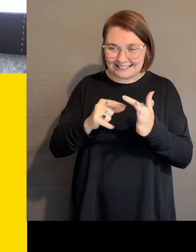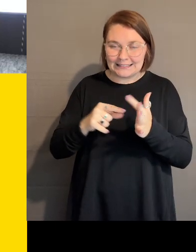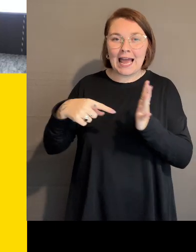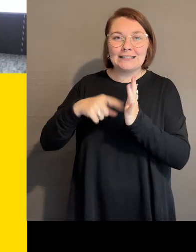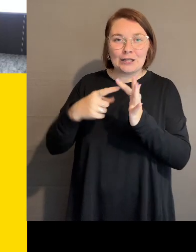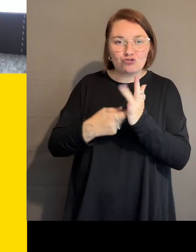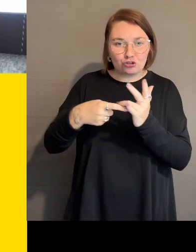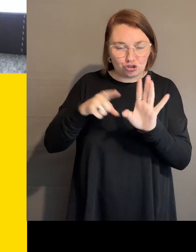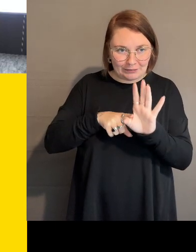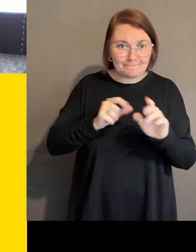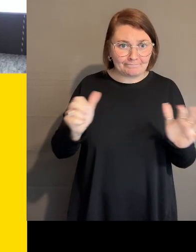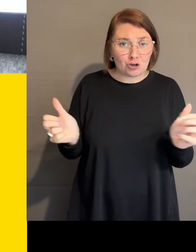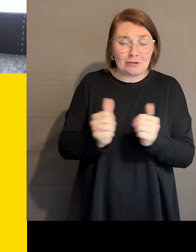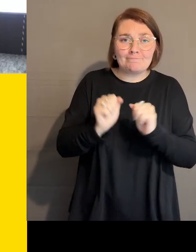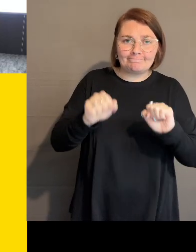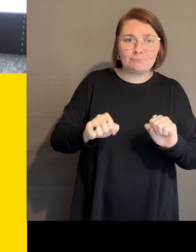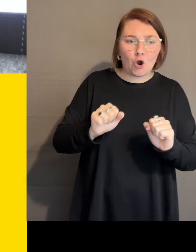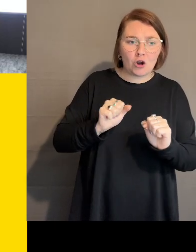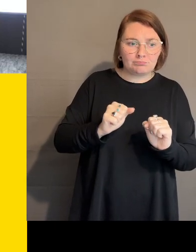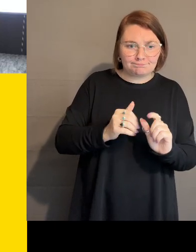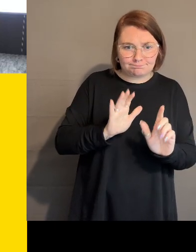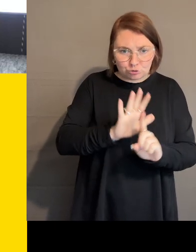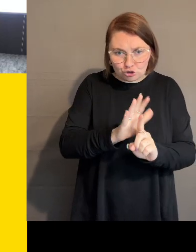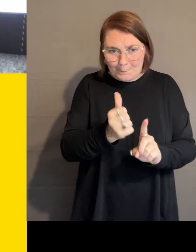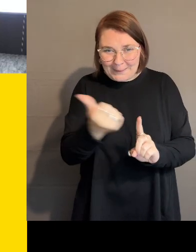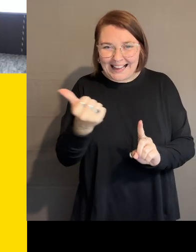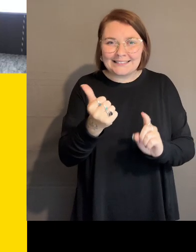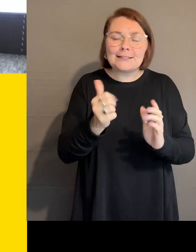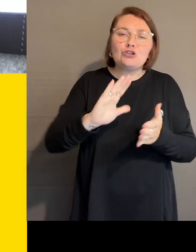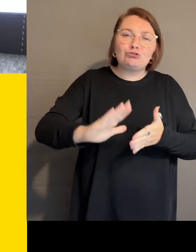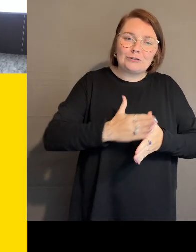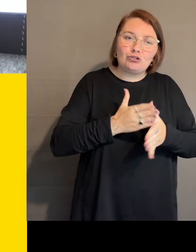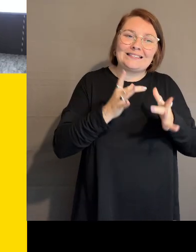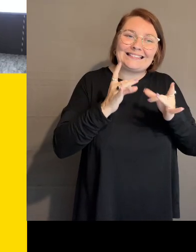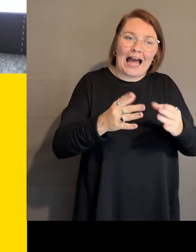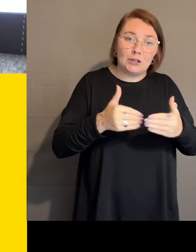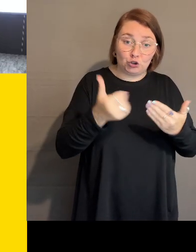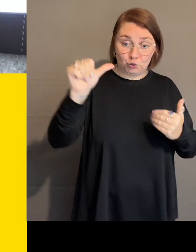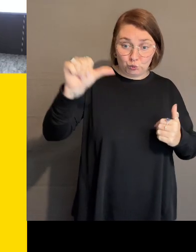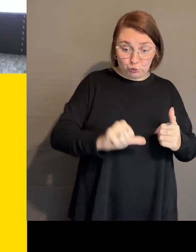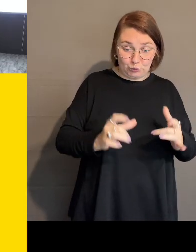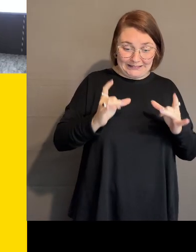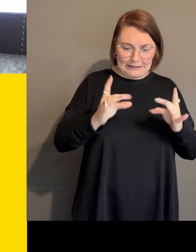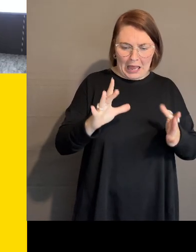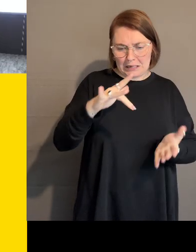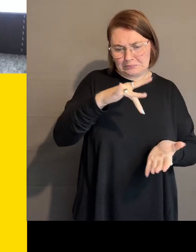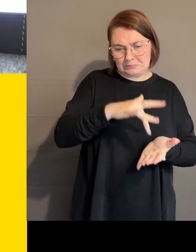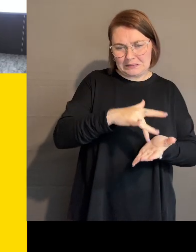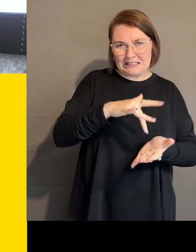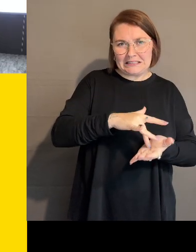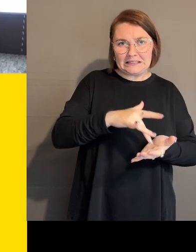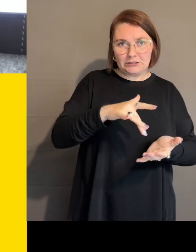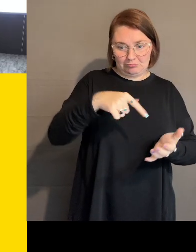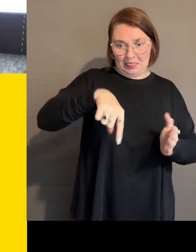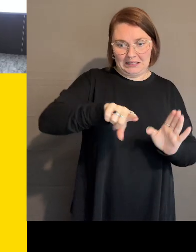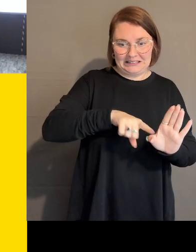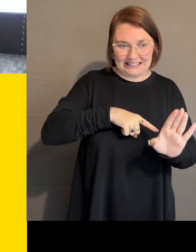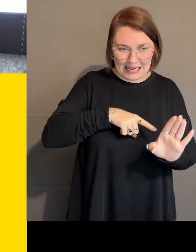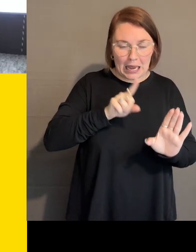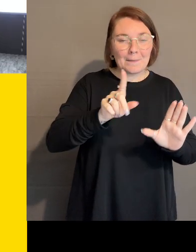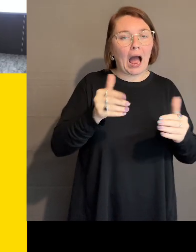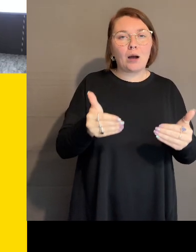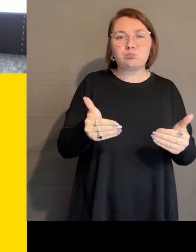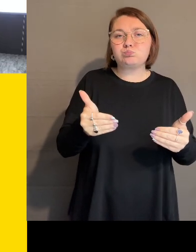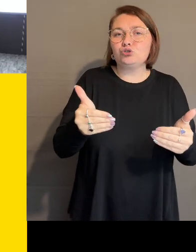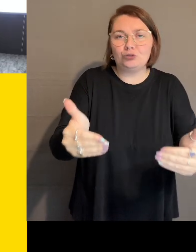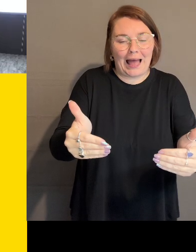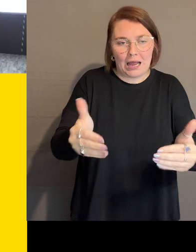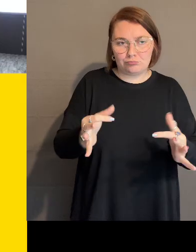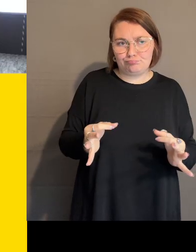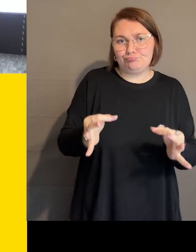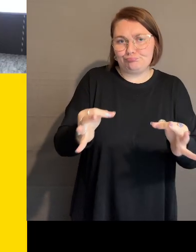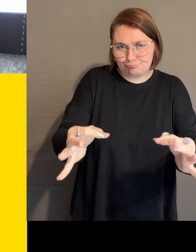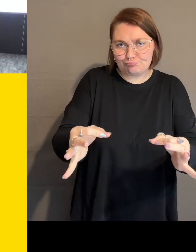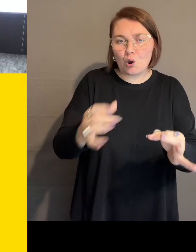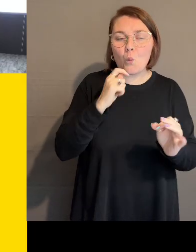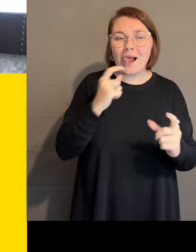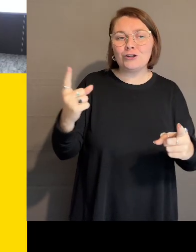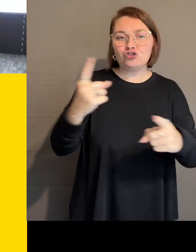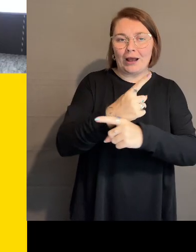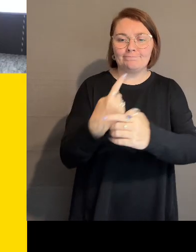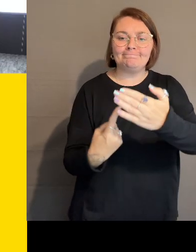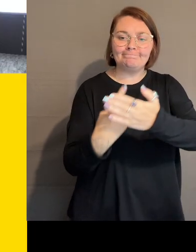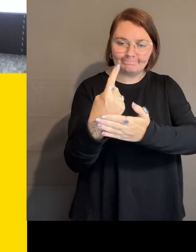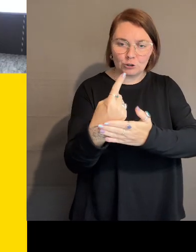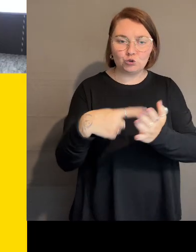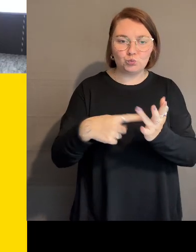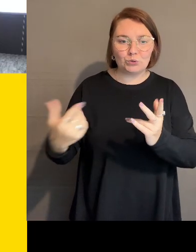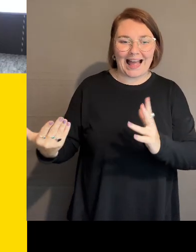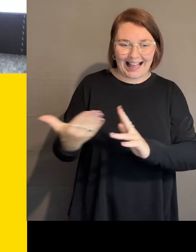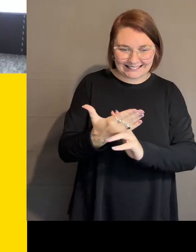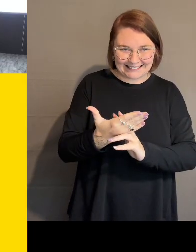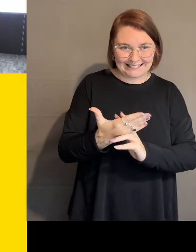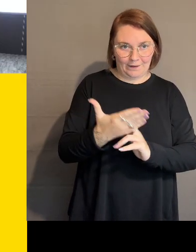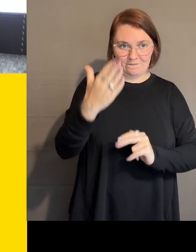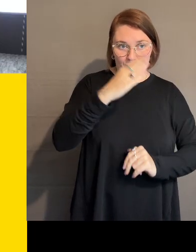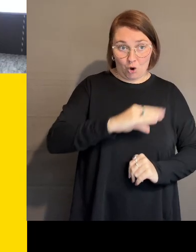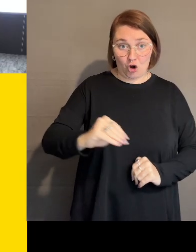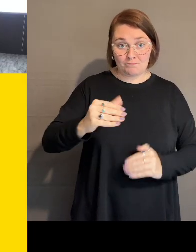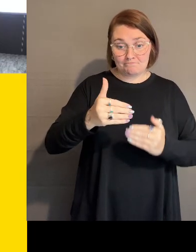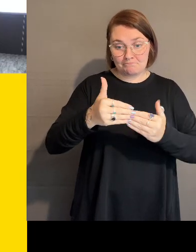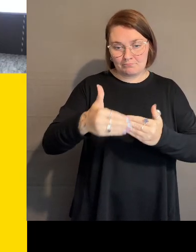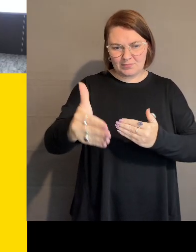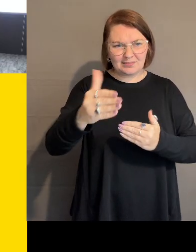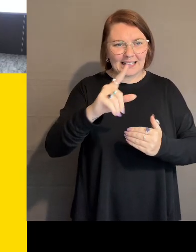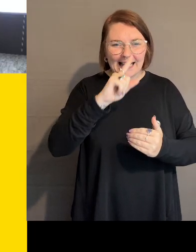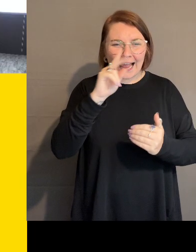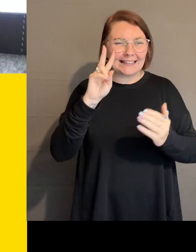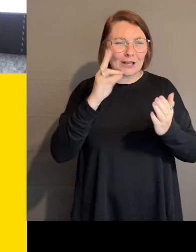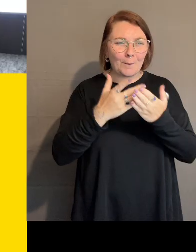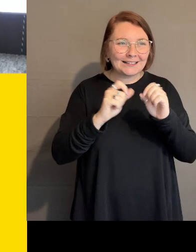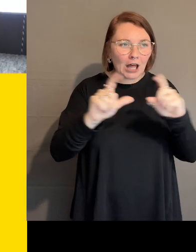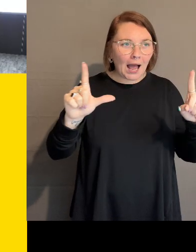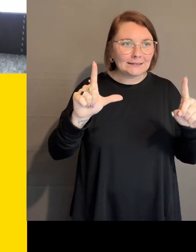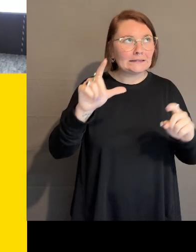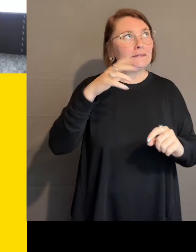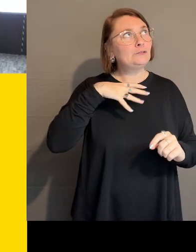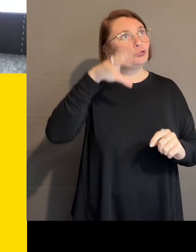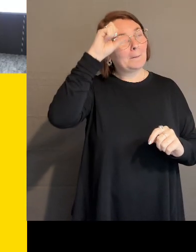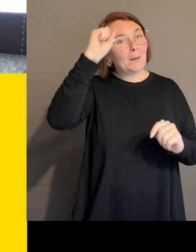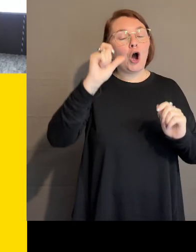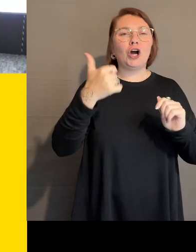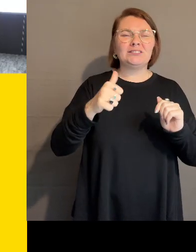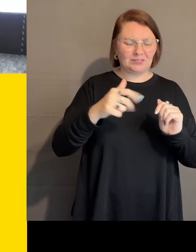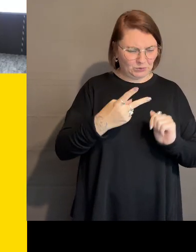And they agreed to push back the original start date for the scheme as well, which was supposed to start about the middle of, this year. It'll get pushed back a bit, and changes will be made to access, from… I can't see it there, let me remember… 2020…